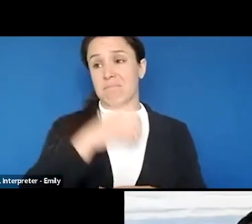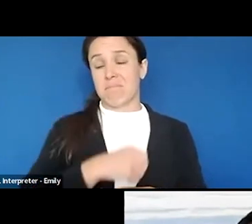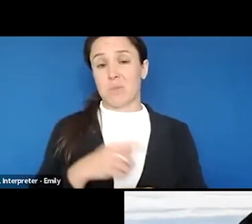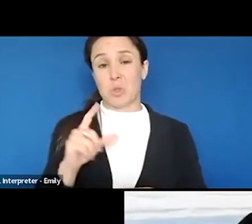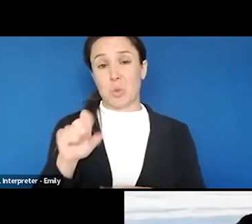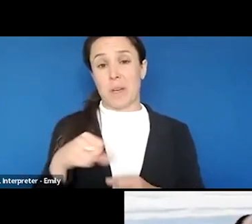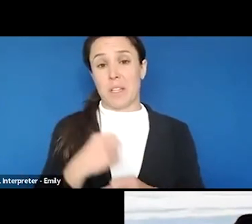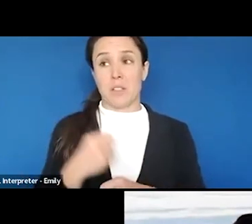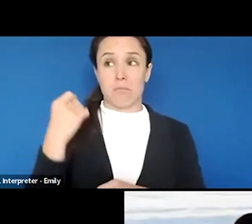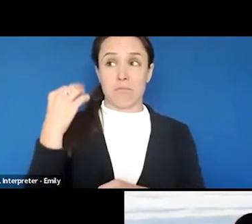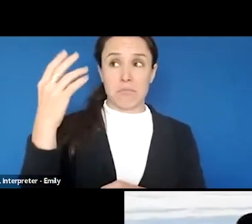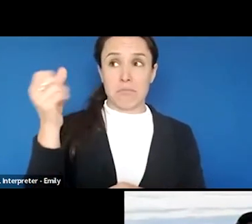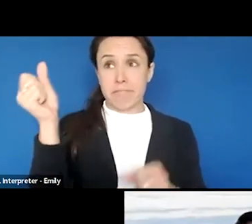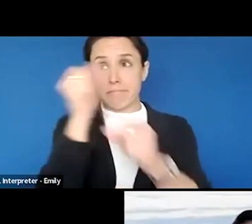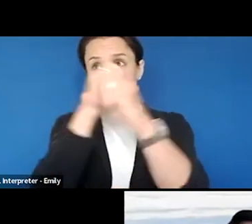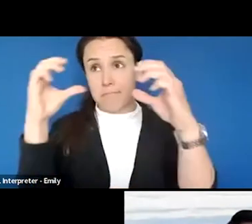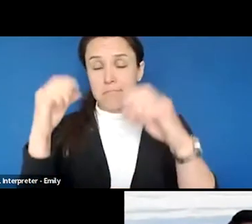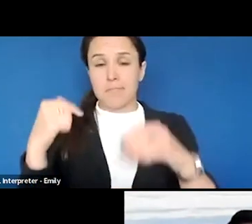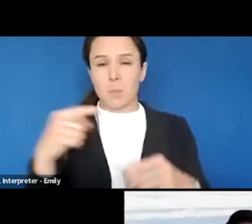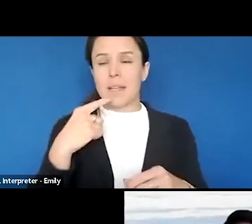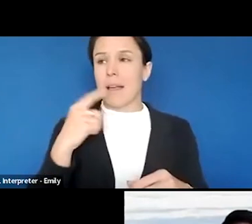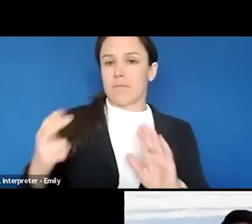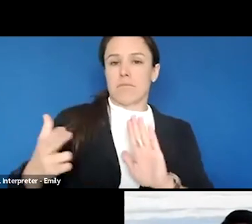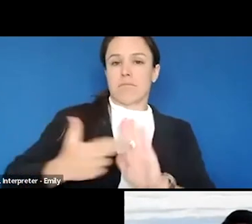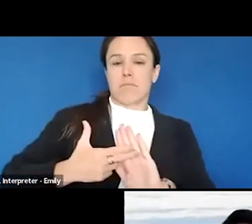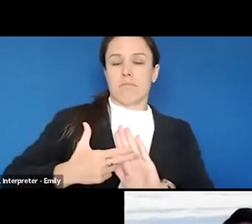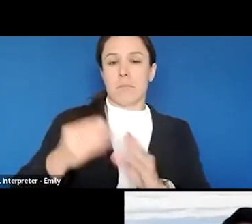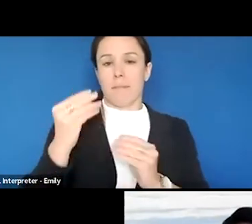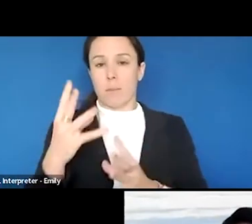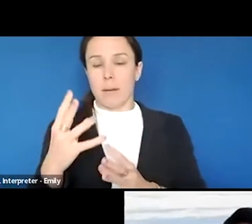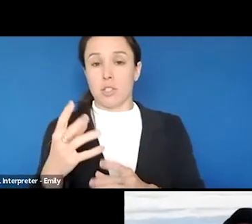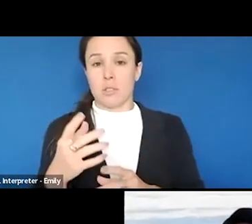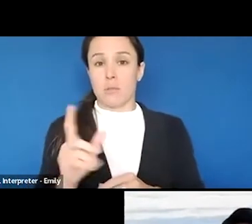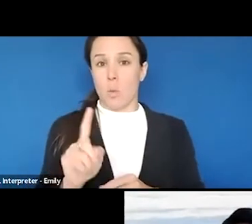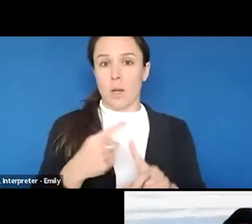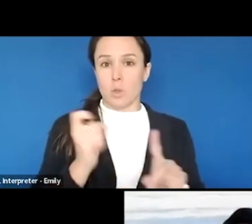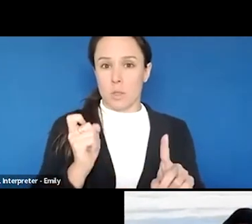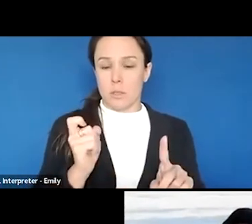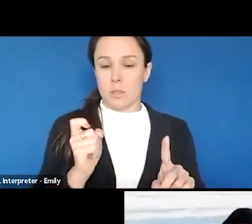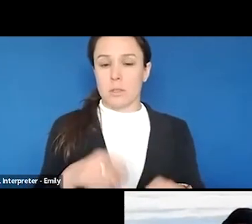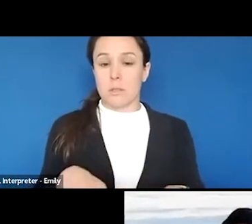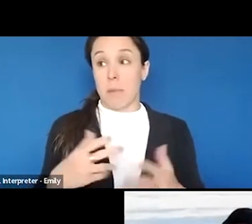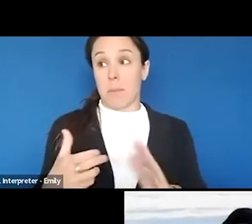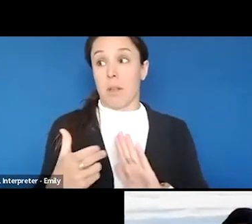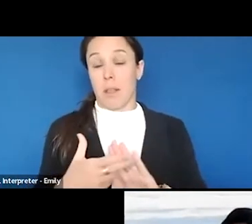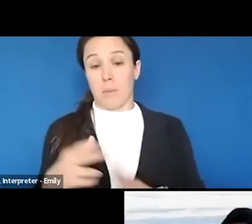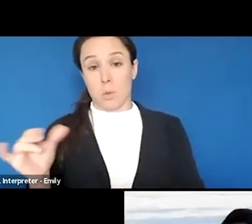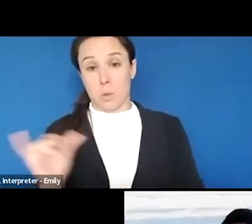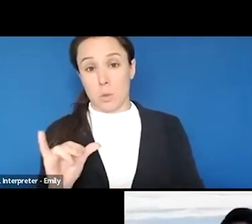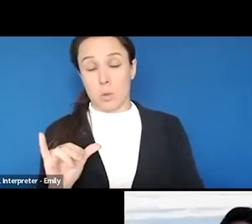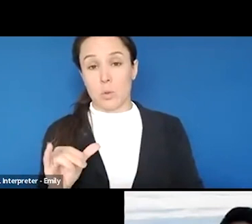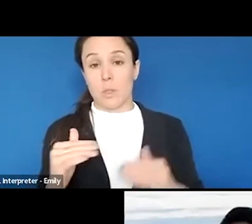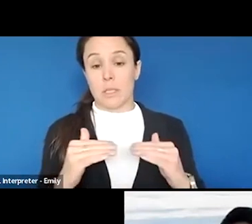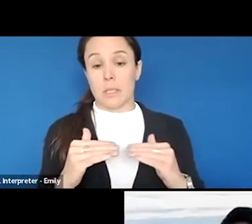our ability to label information as to source and maybe even label as to quality might turn out to